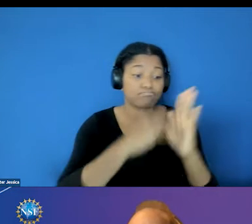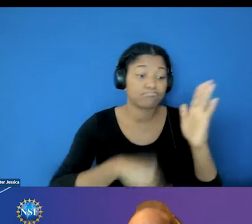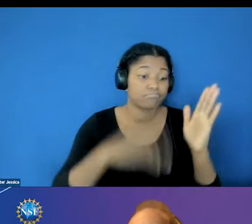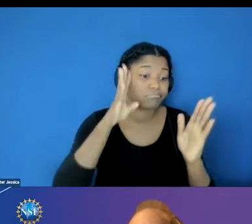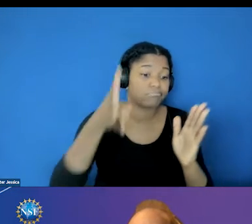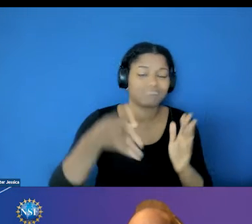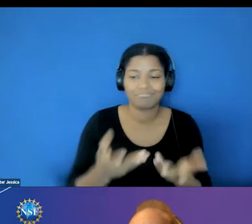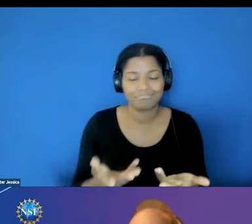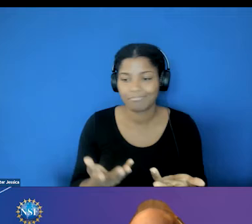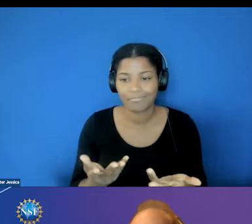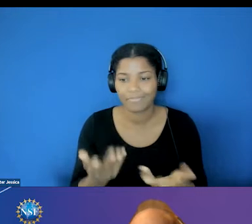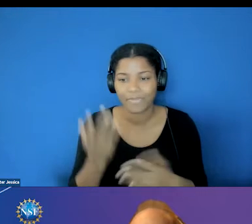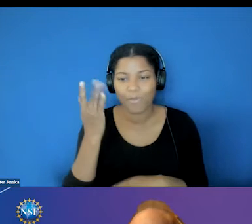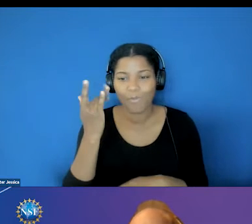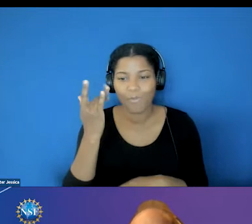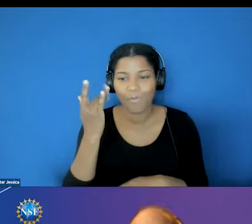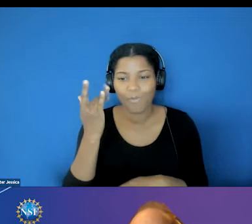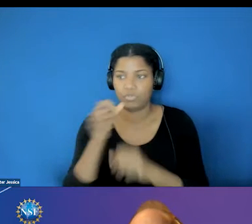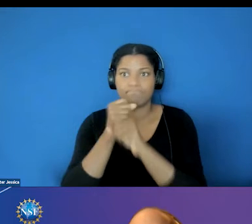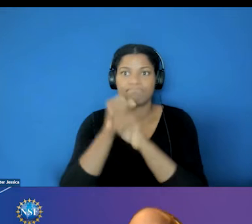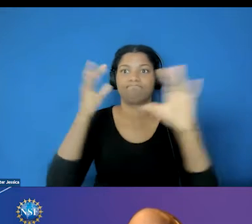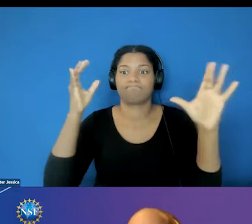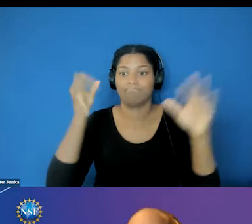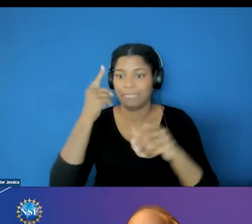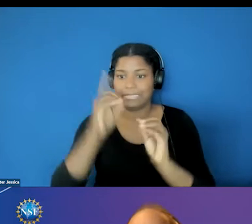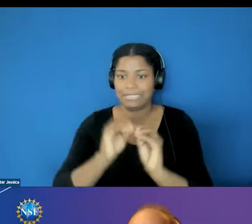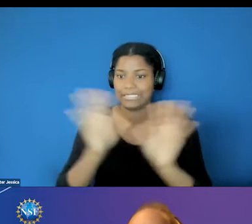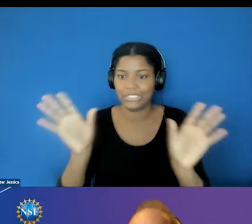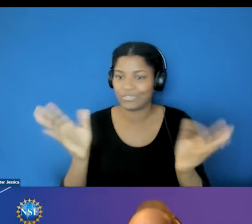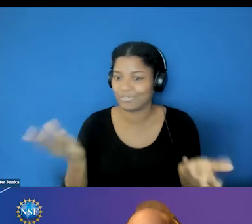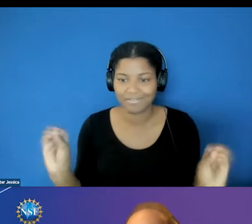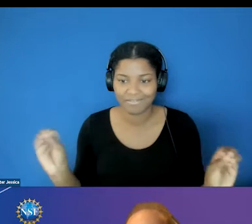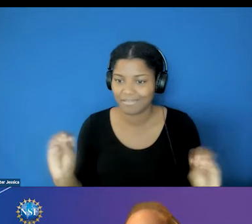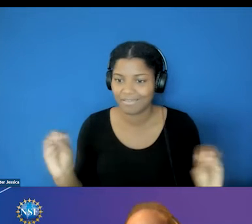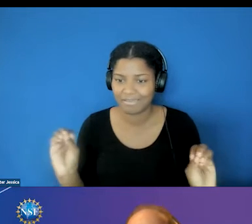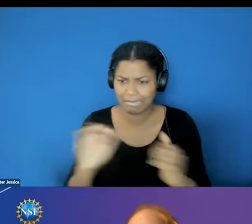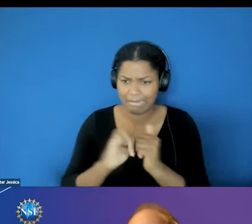because you don't have, and idea of how to start from the very beginning.